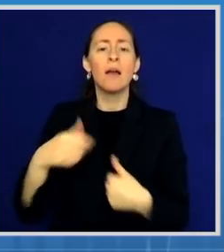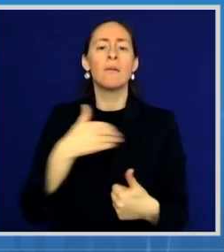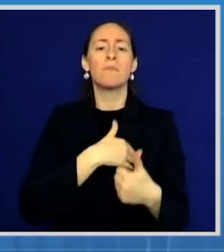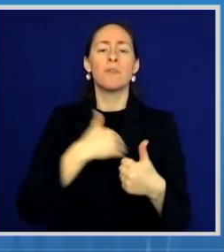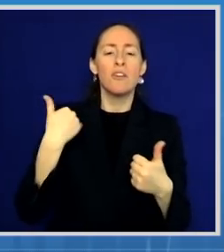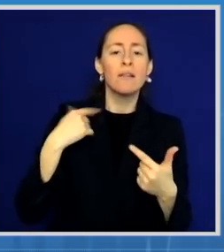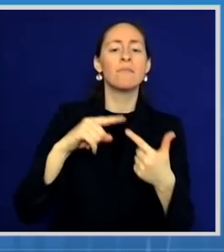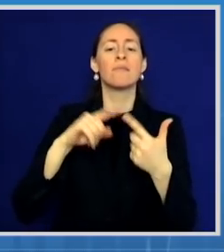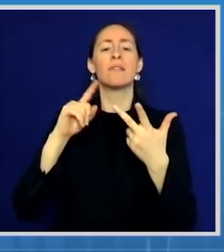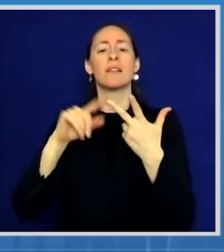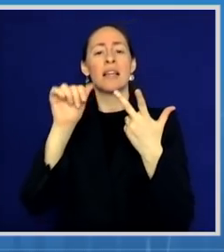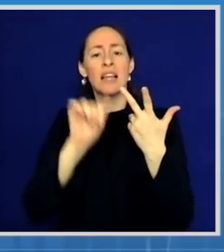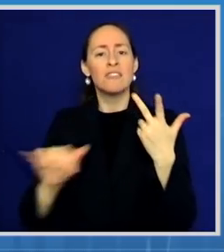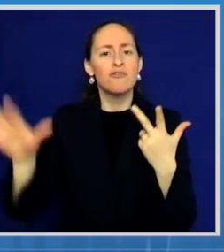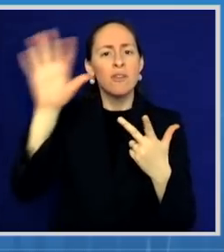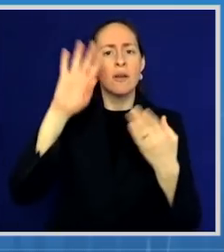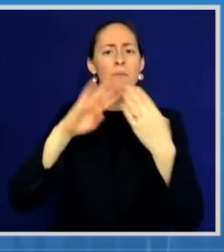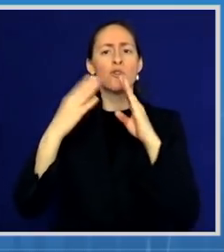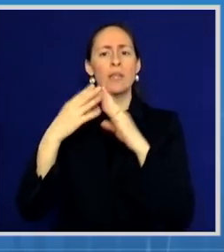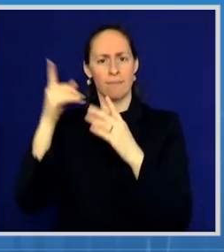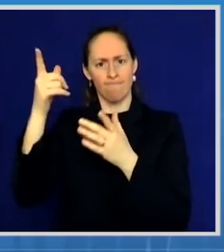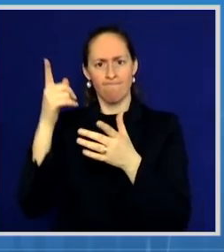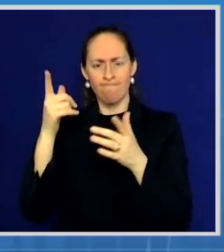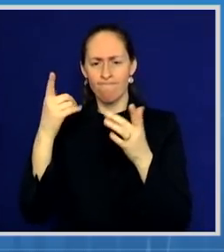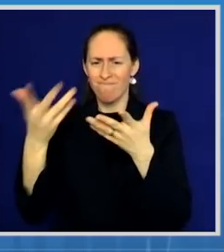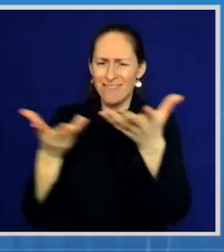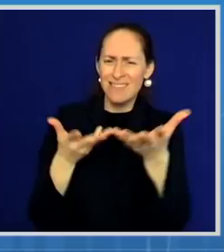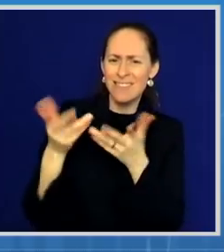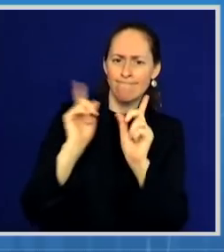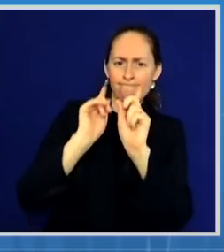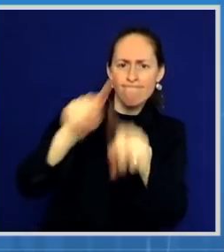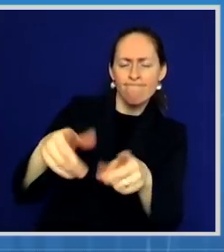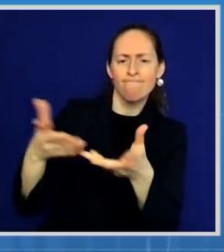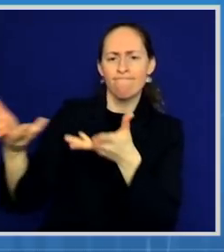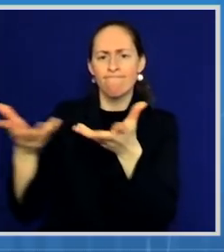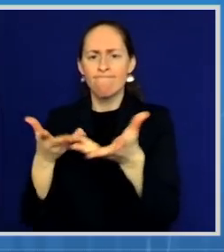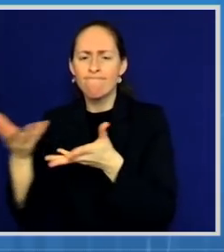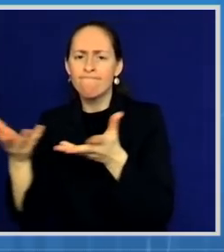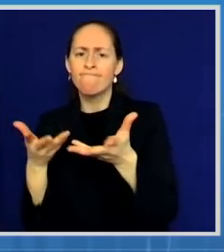and address questions. Another organization, Peletah Ministries is working